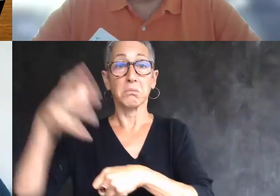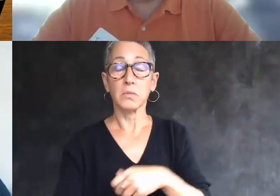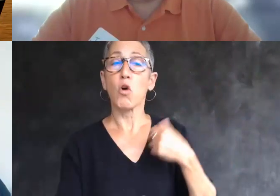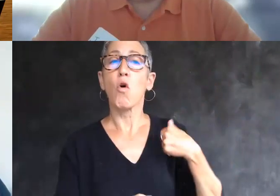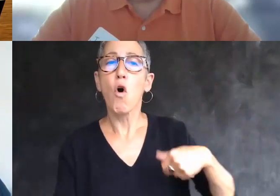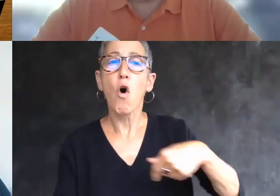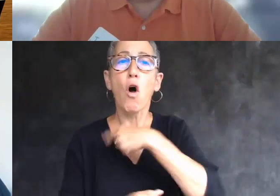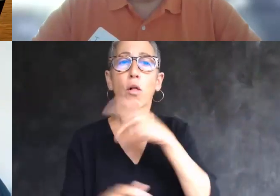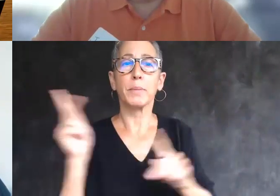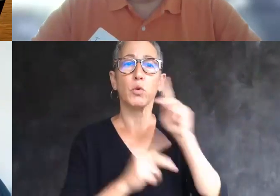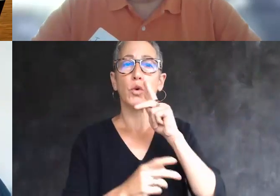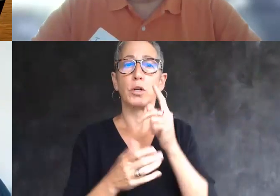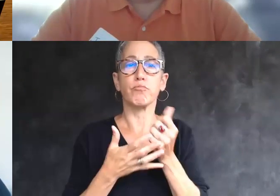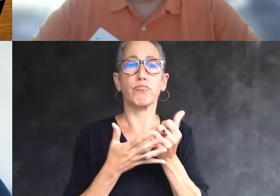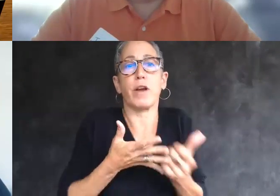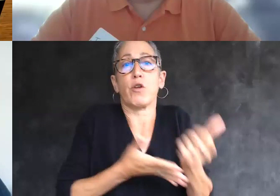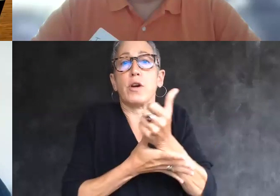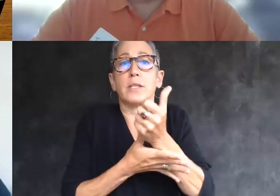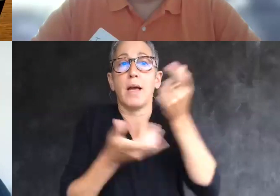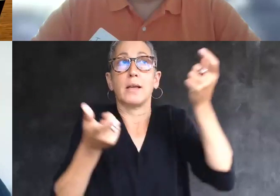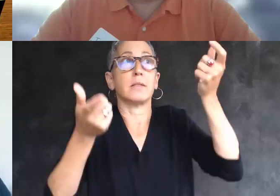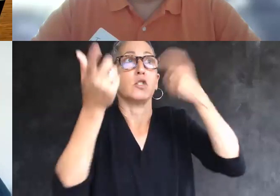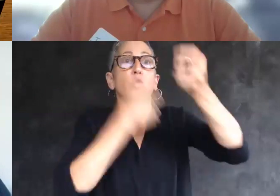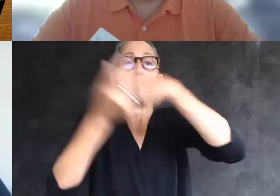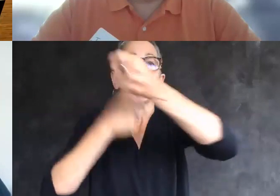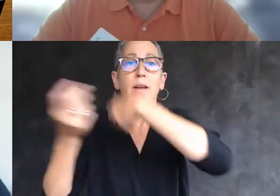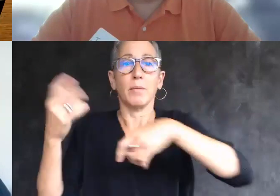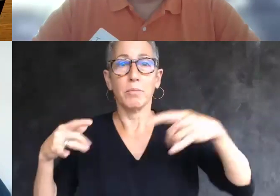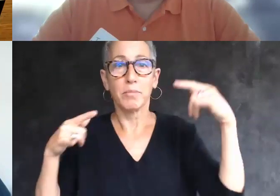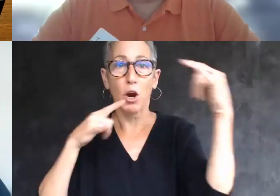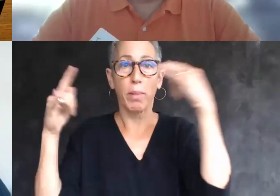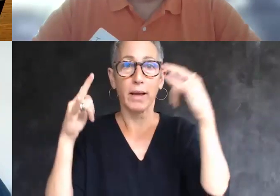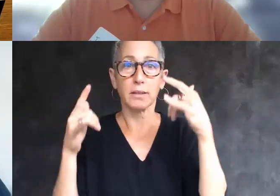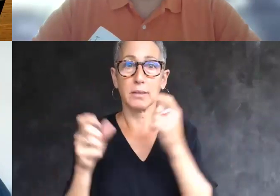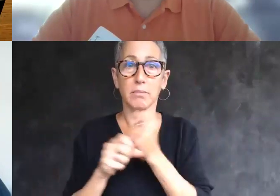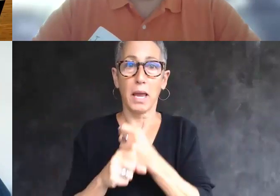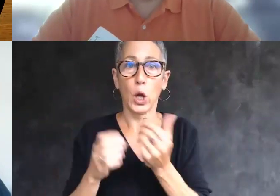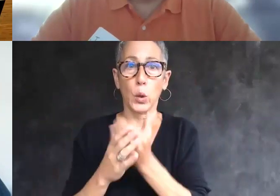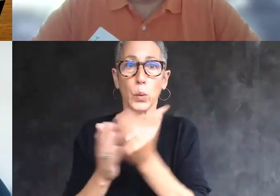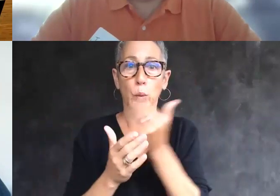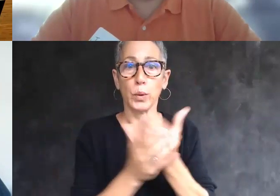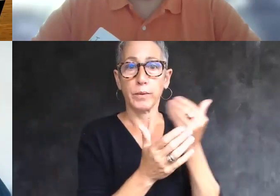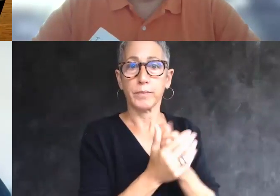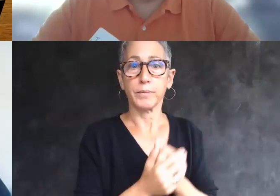We wouldn't just keep flying the same crashing airplanes. And I think that that's literally what we're doing with continuing to rely